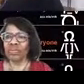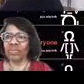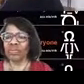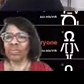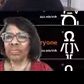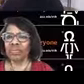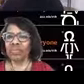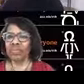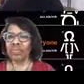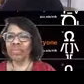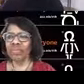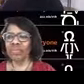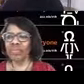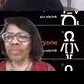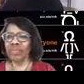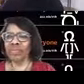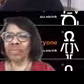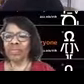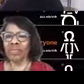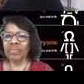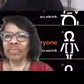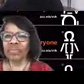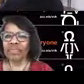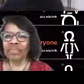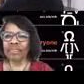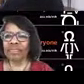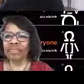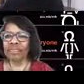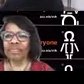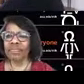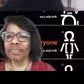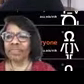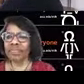And so here are the things that we agreed to right away. All of this is a work in progress.